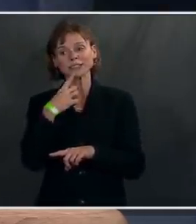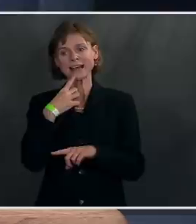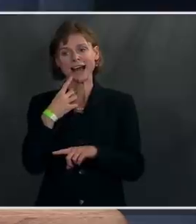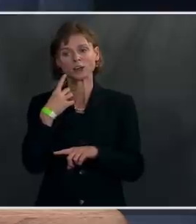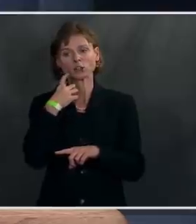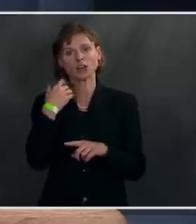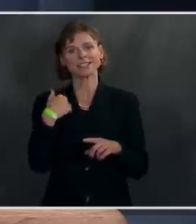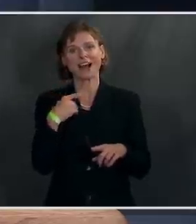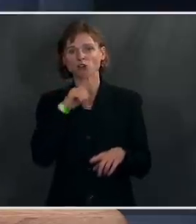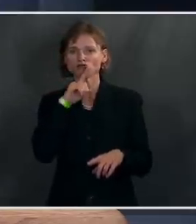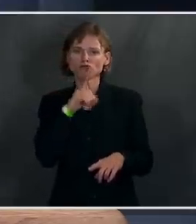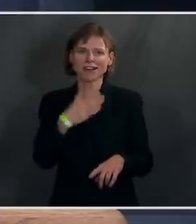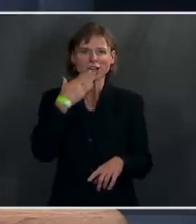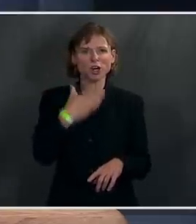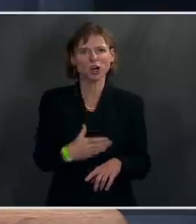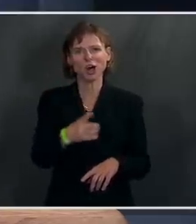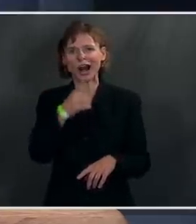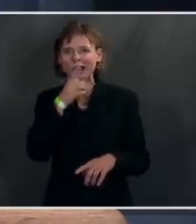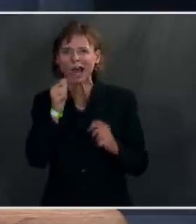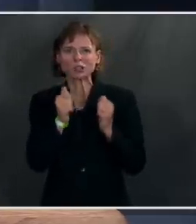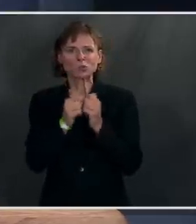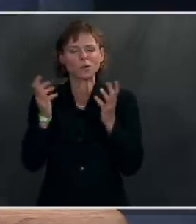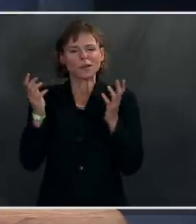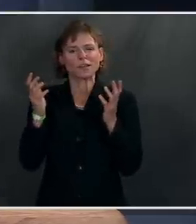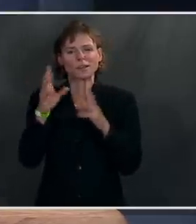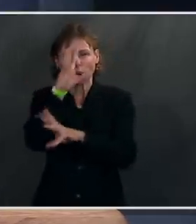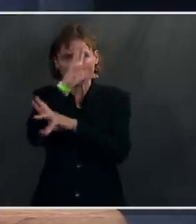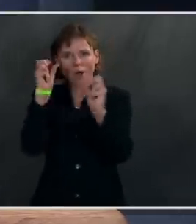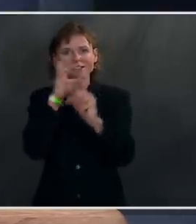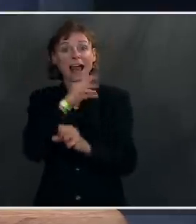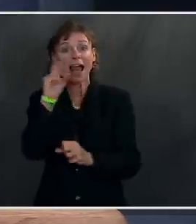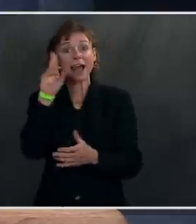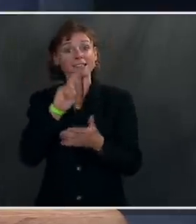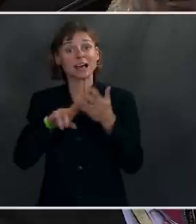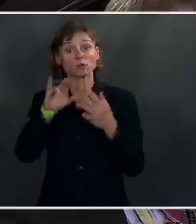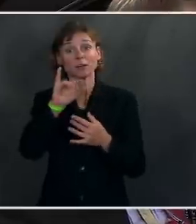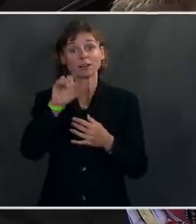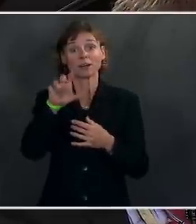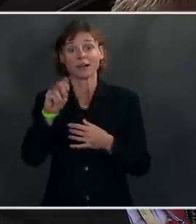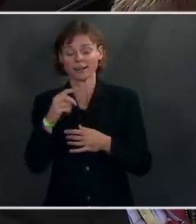with the president and Secretary Yellen. He also said that the president told Republicans last night